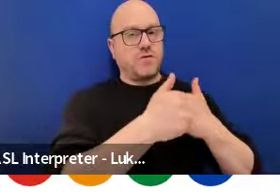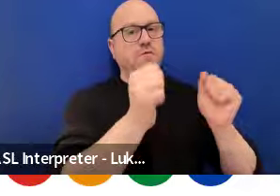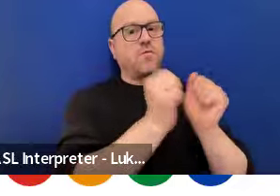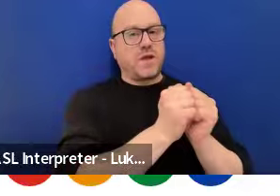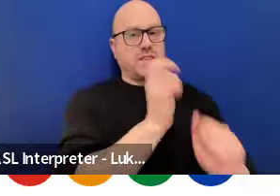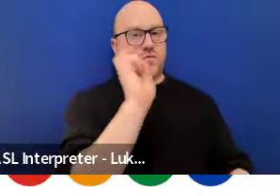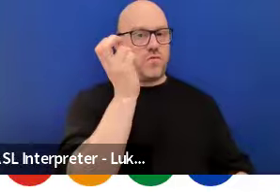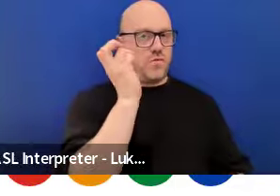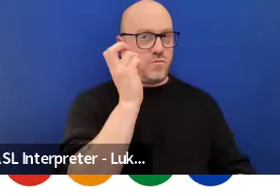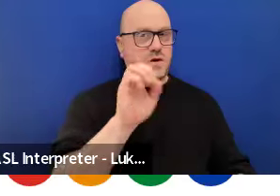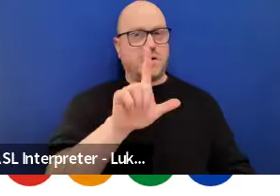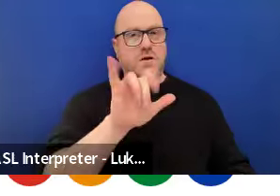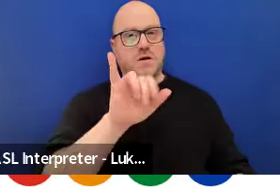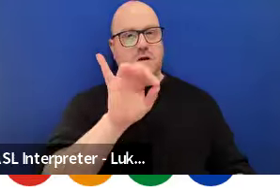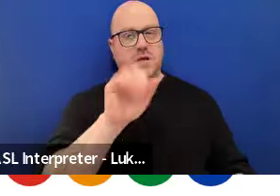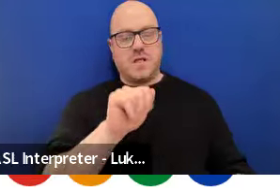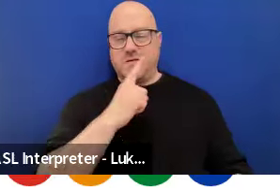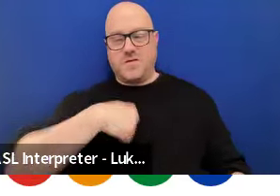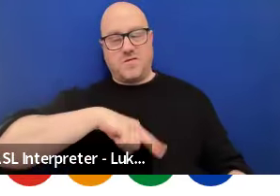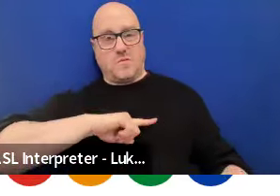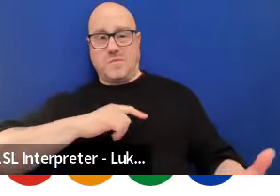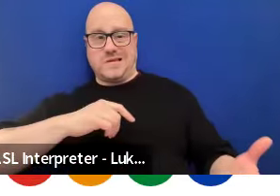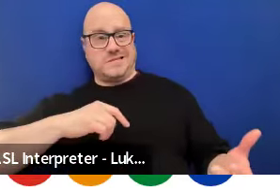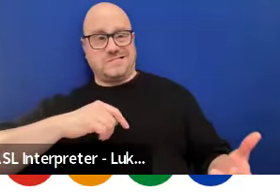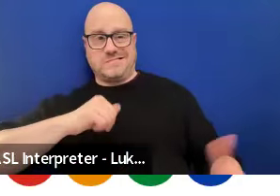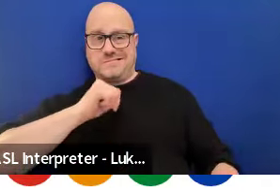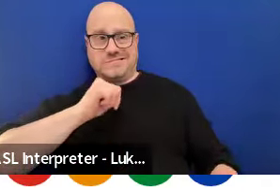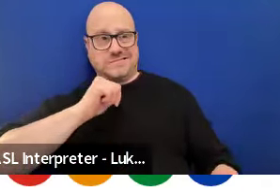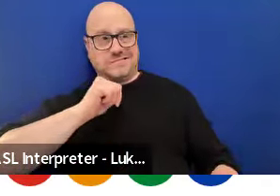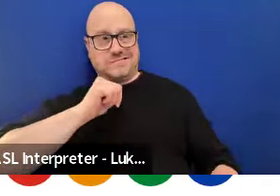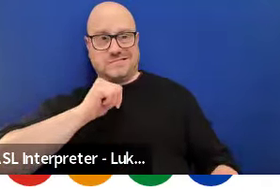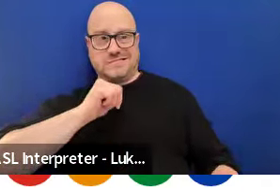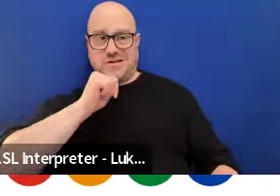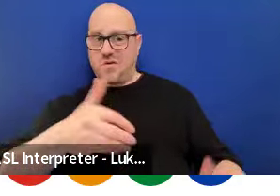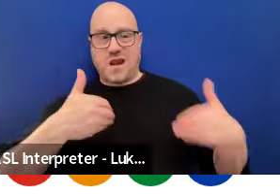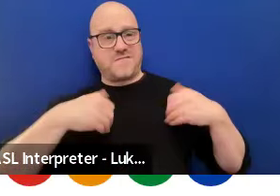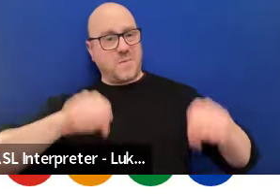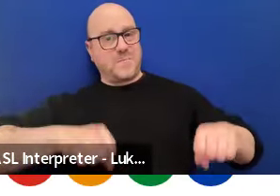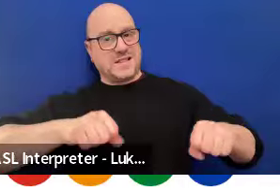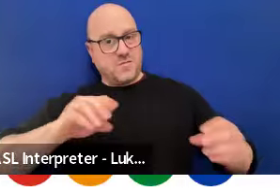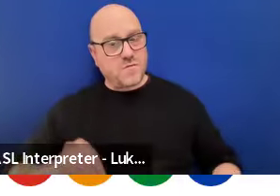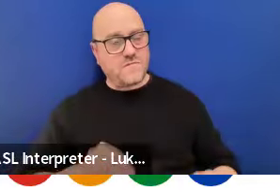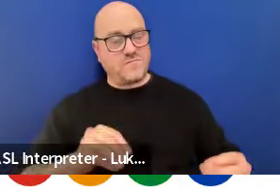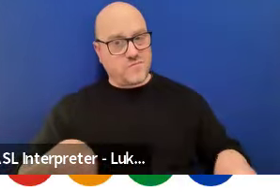UBER AND LYFT. SO, WE DON'T HAVE THE ABILITY TO PROVIDE A LOT OF CUSTOMER SUPPORT IN THAT.